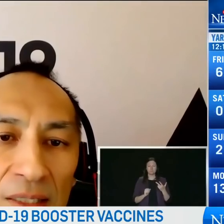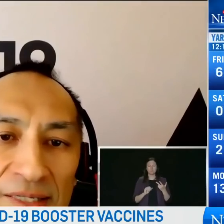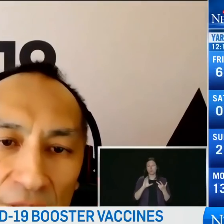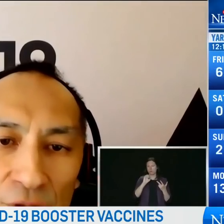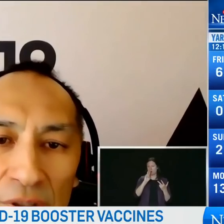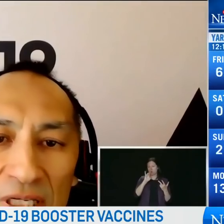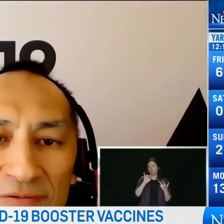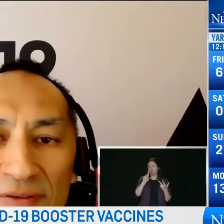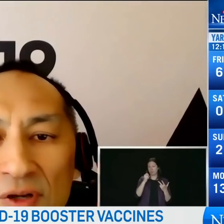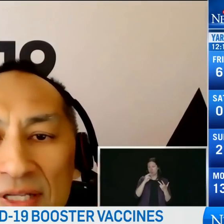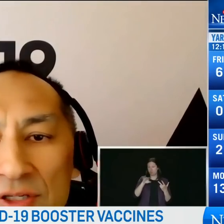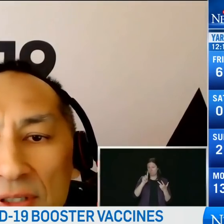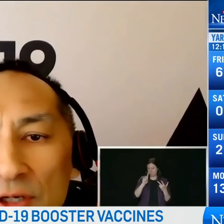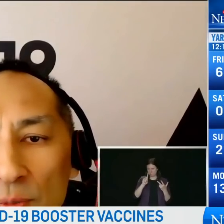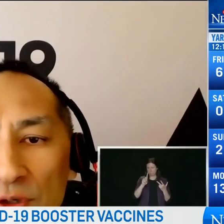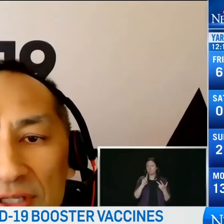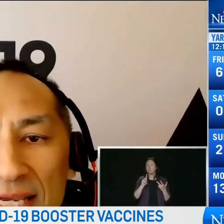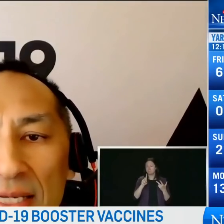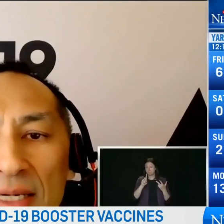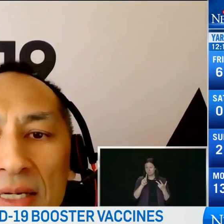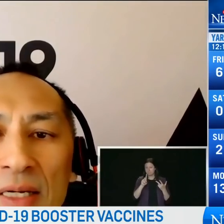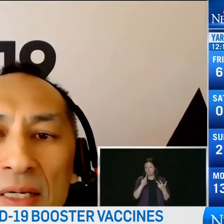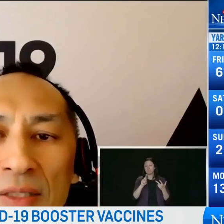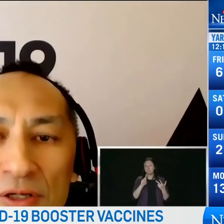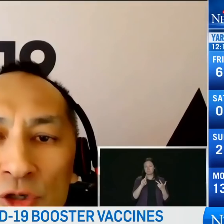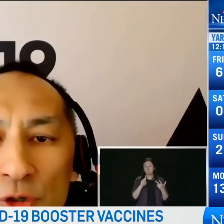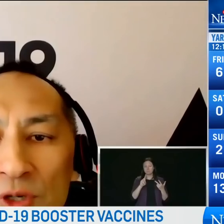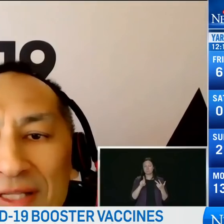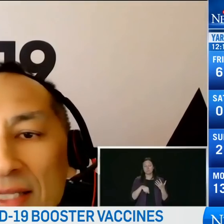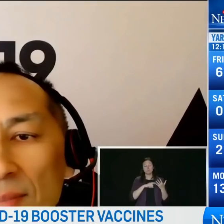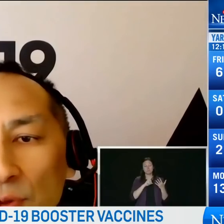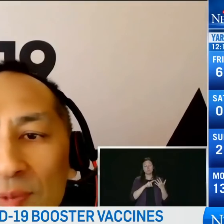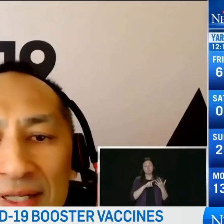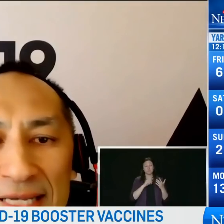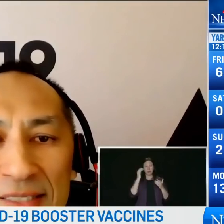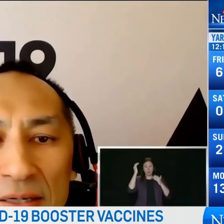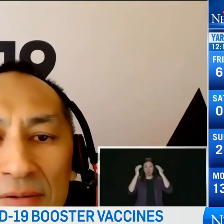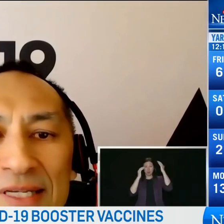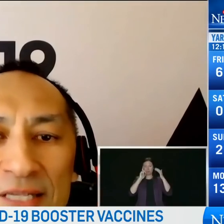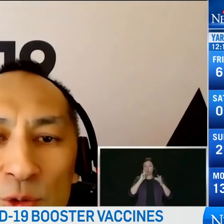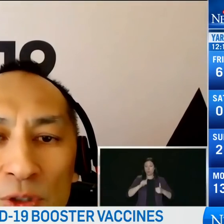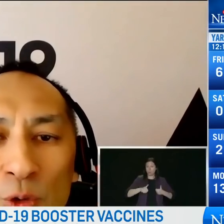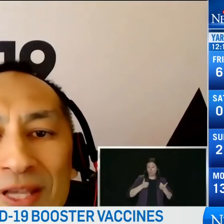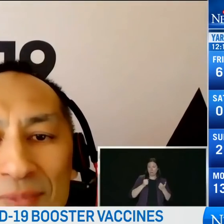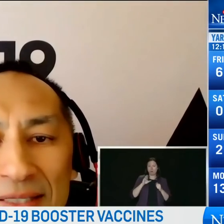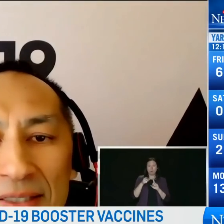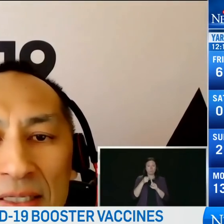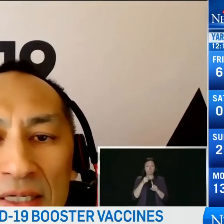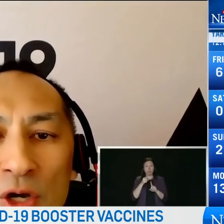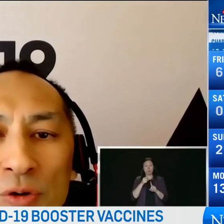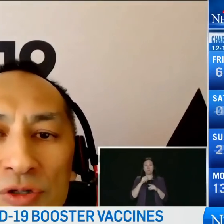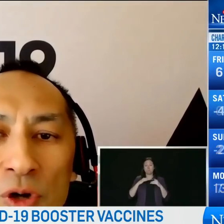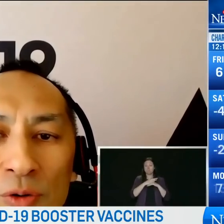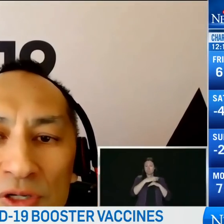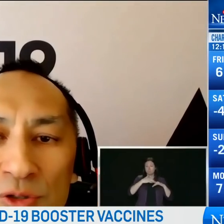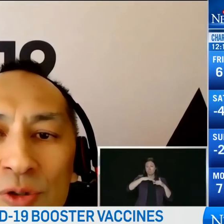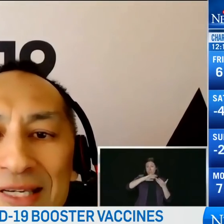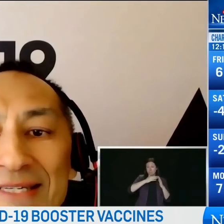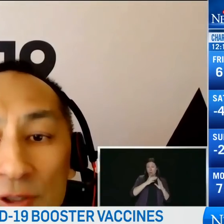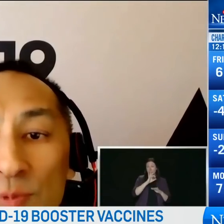SERIES, CONSISTING OF ONLY ASTRAZENECA, COVISHIELD AND/OR